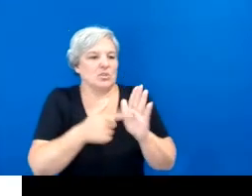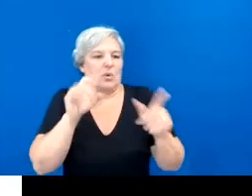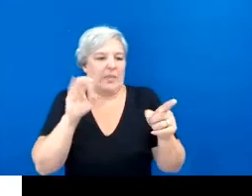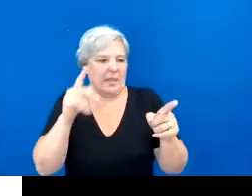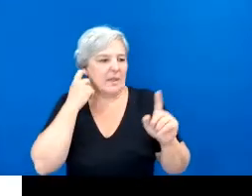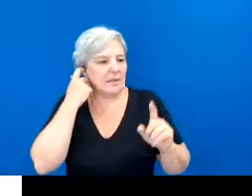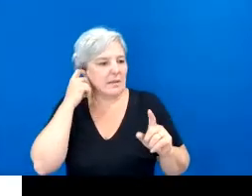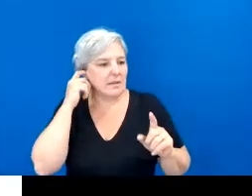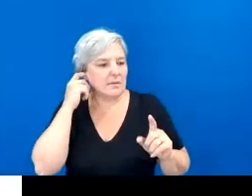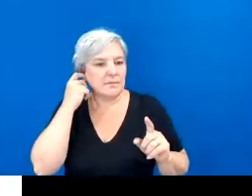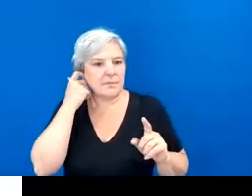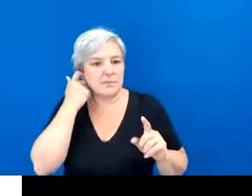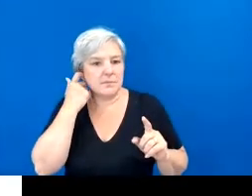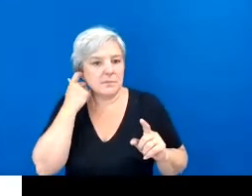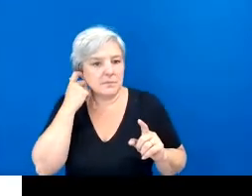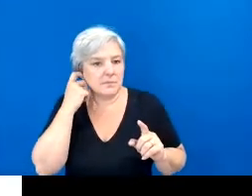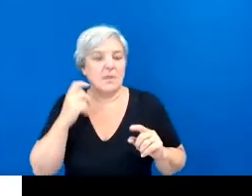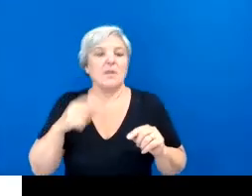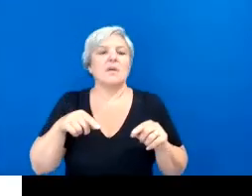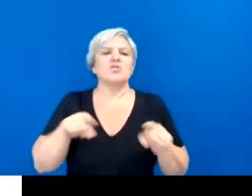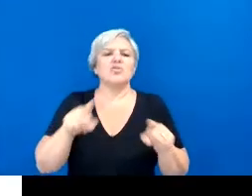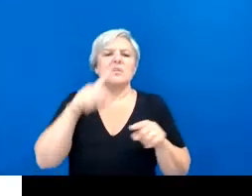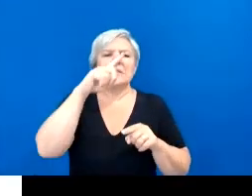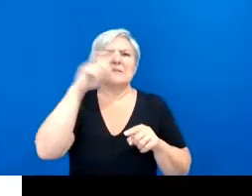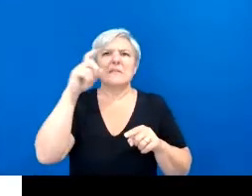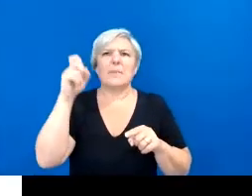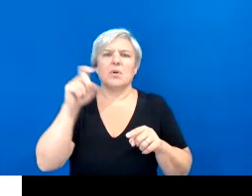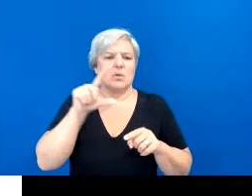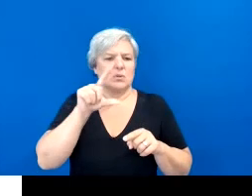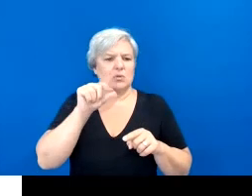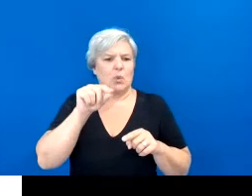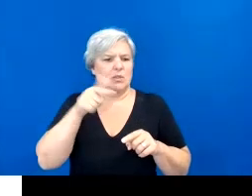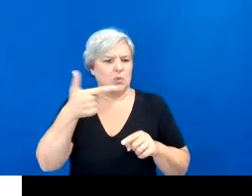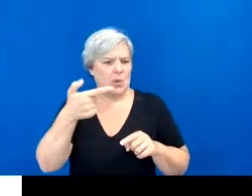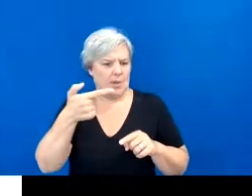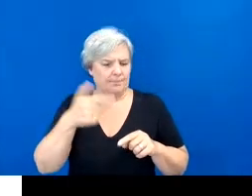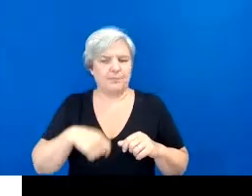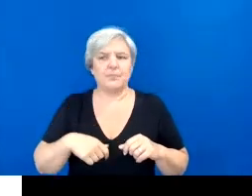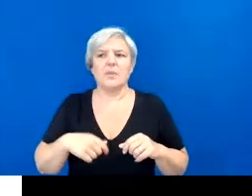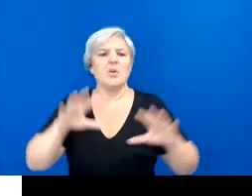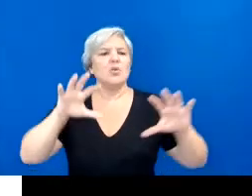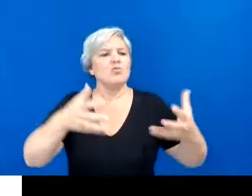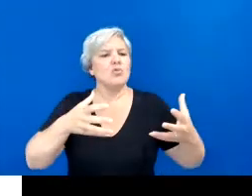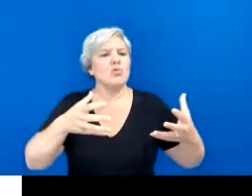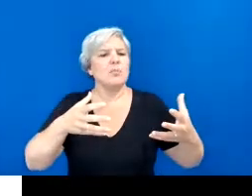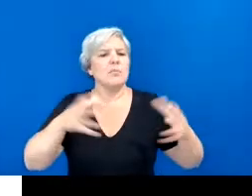So in the summer of 2021, a group, of California community. Oh, yeah. Go ahead, Linda.